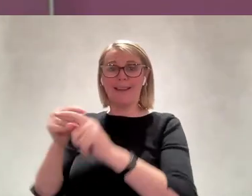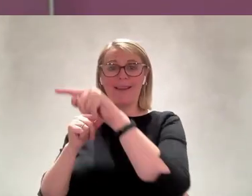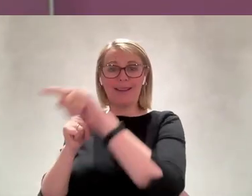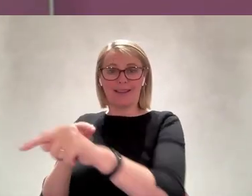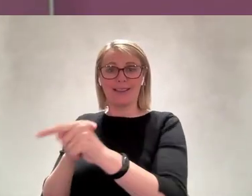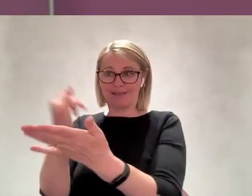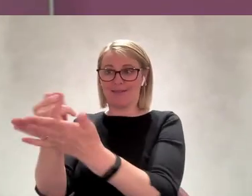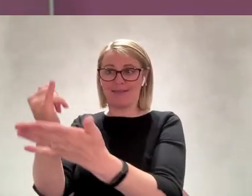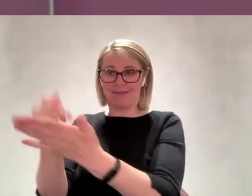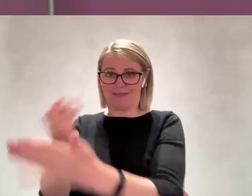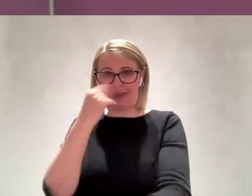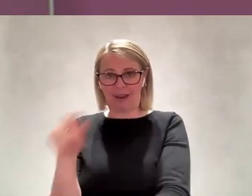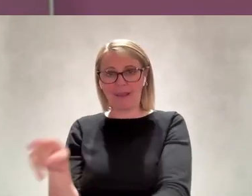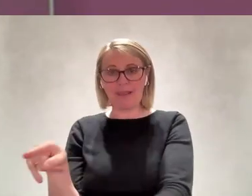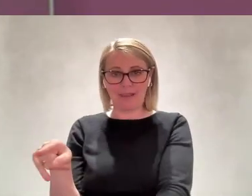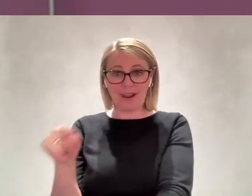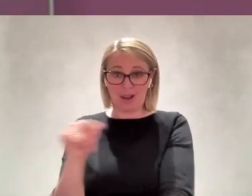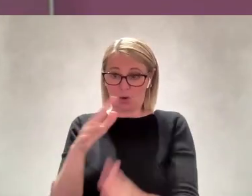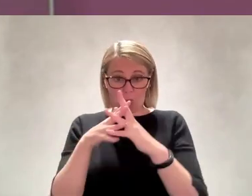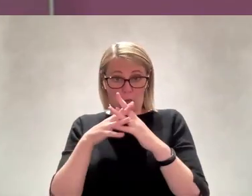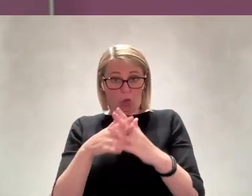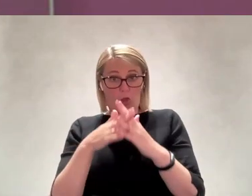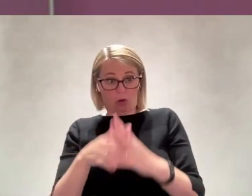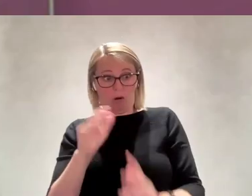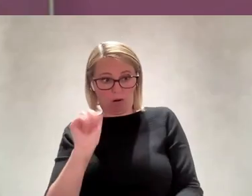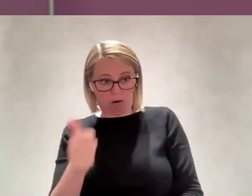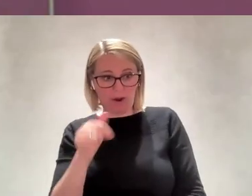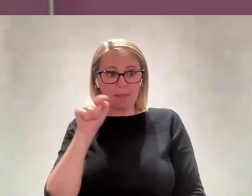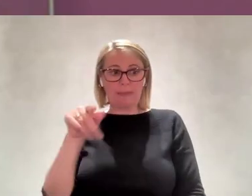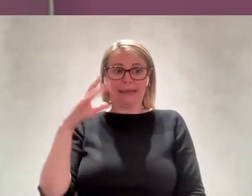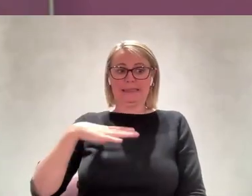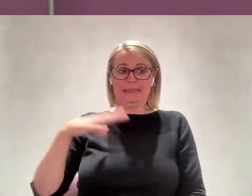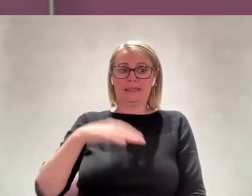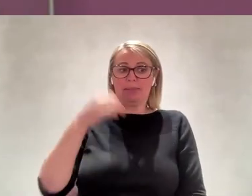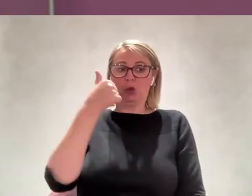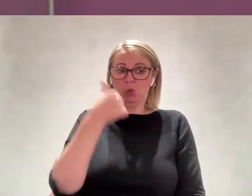So it is definitely useful, but it needs to be used in